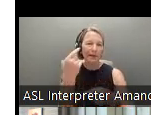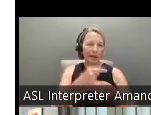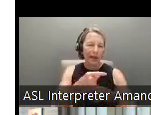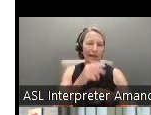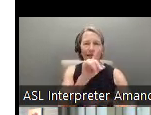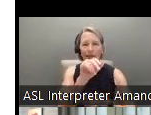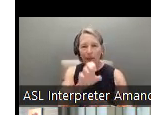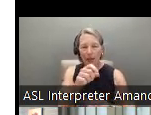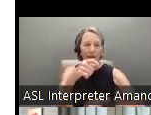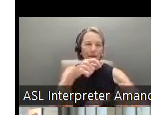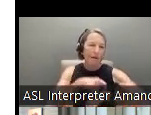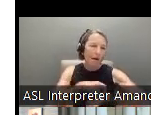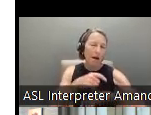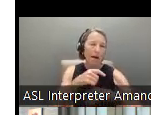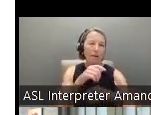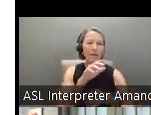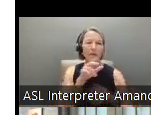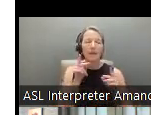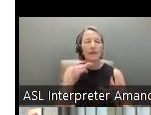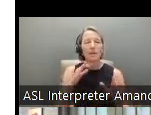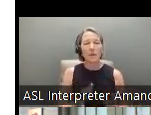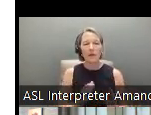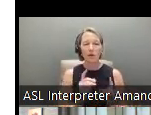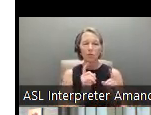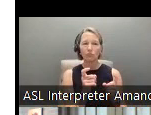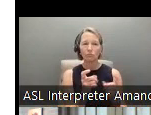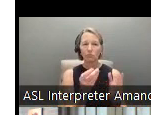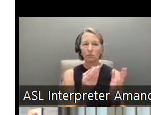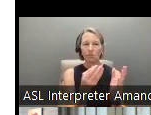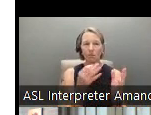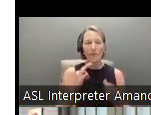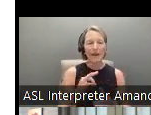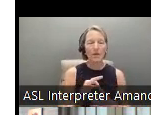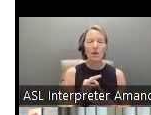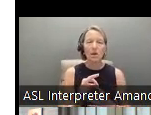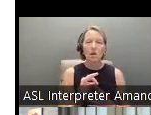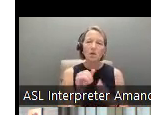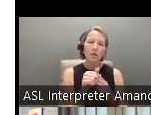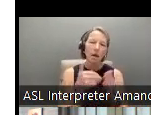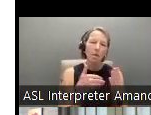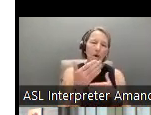um that a beneficiary receives benefits so in in that process we're going to talk with